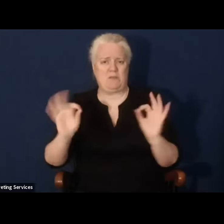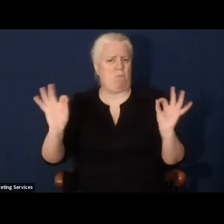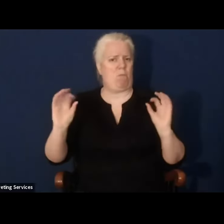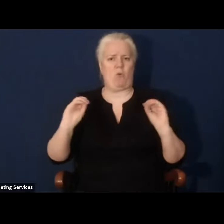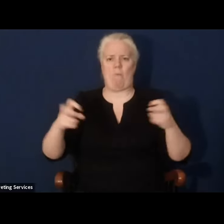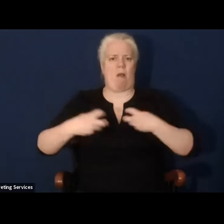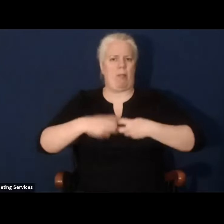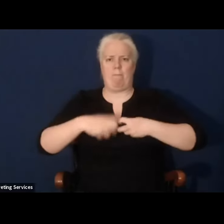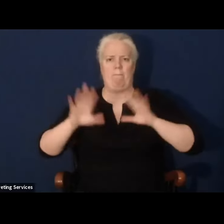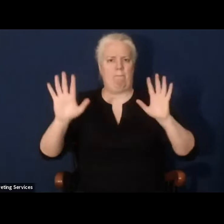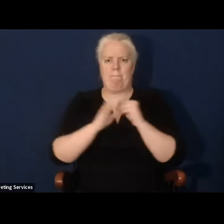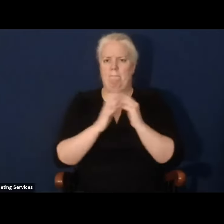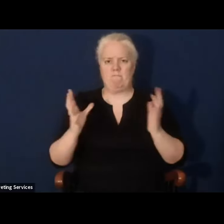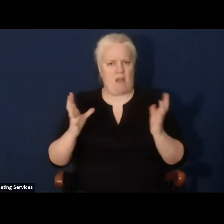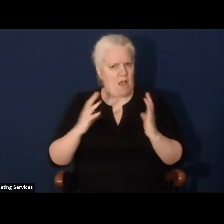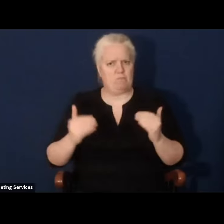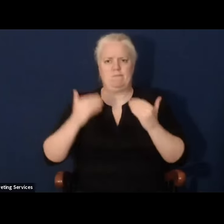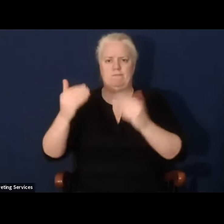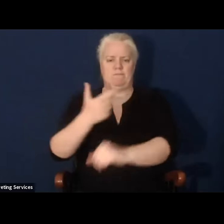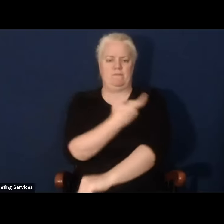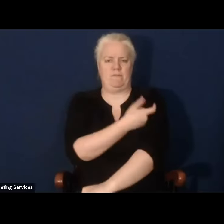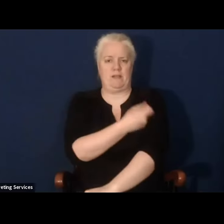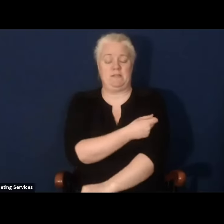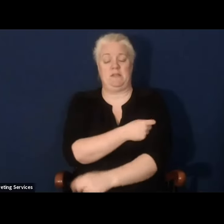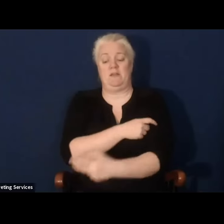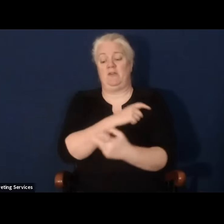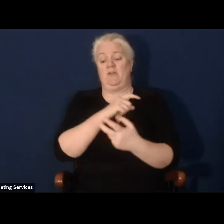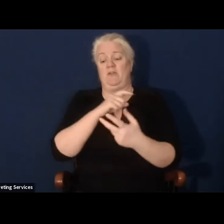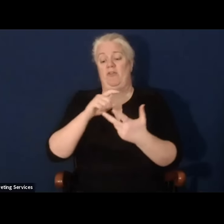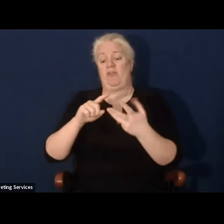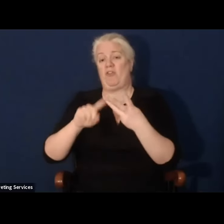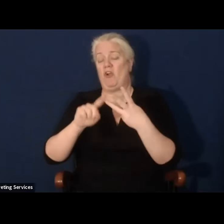The two that we have right now Pfizer and Moderna don't use eggs. They don't use live cultures, they did not use eggs. For Johnson & Johnson it's not authorized for use yet. So until then, we will know more when it's authorized for use. But the two that we have available right now, neither of them use eggs. So egg allergy is not a problem.